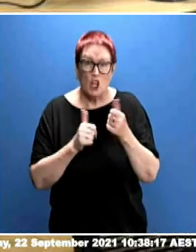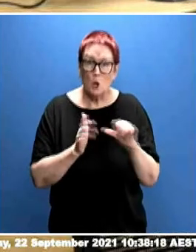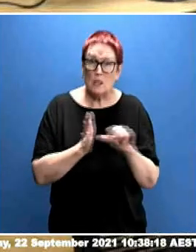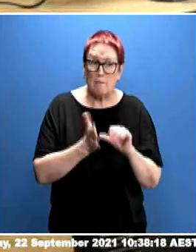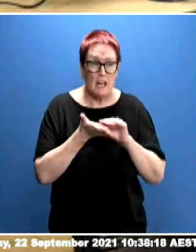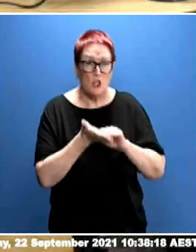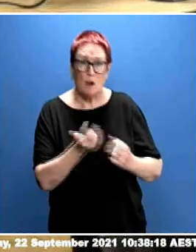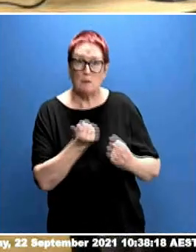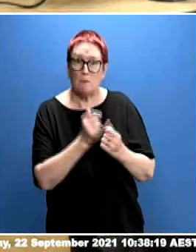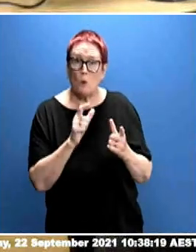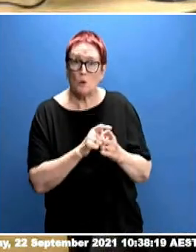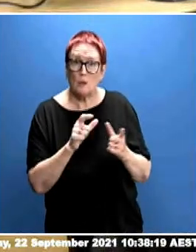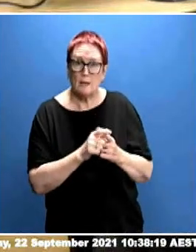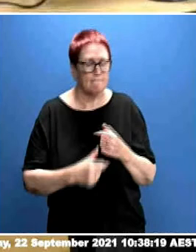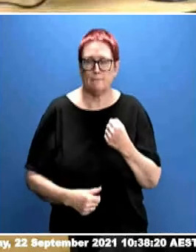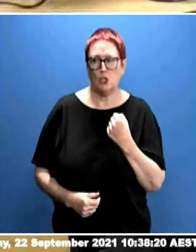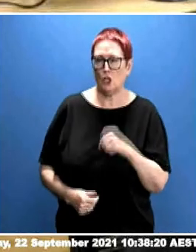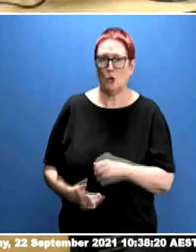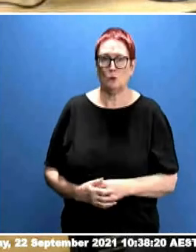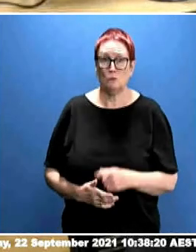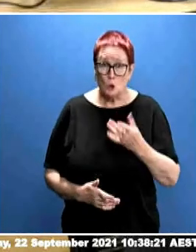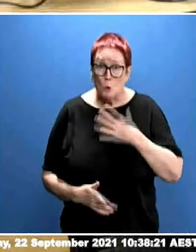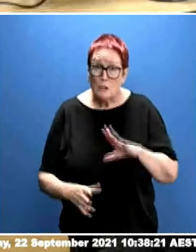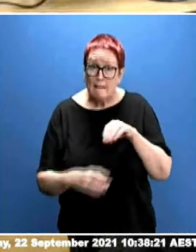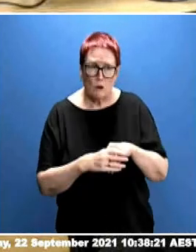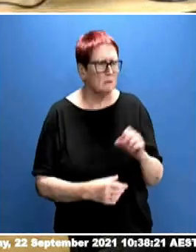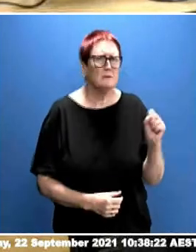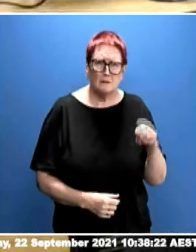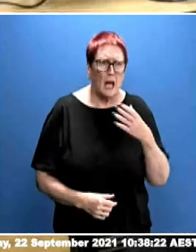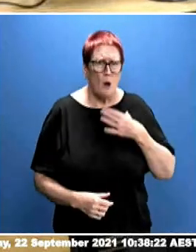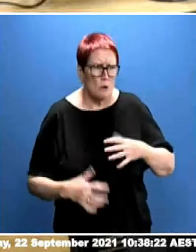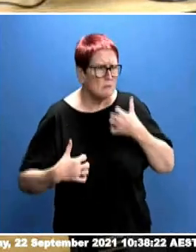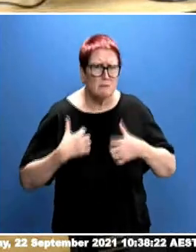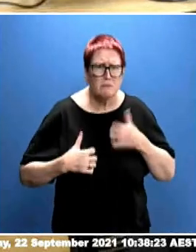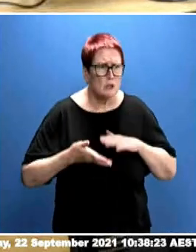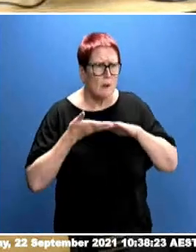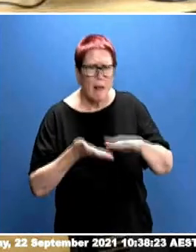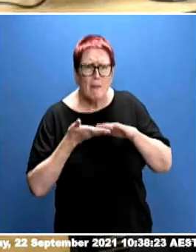No. Did you want to be part of that process? Yes, I really wanted to be a part of it.